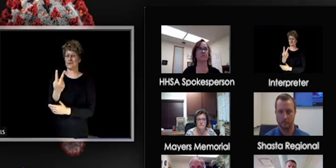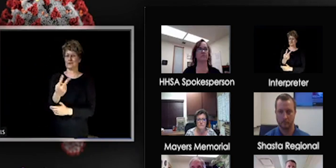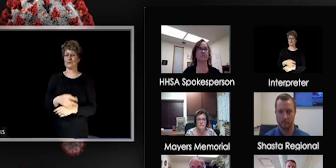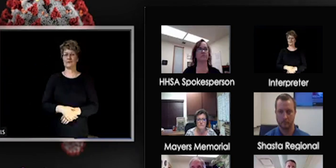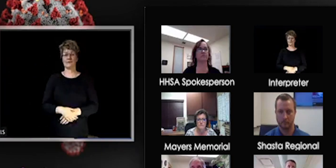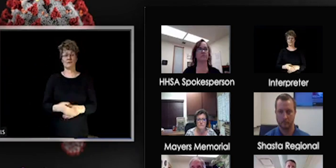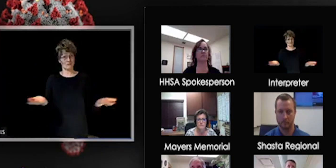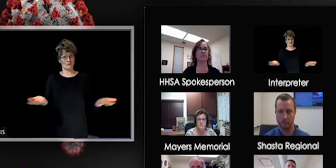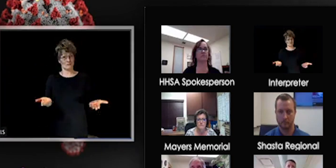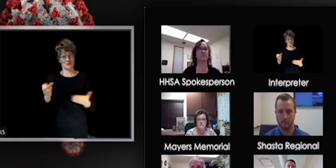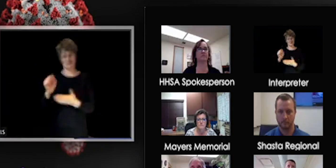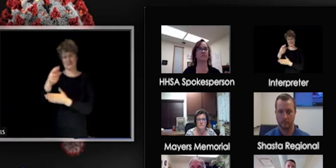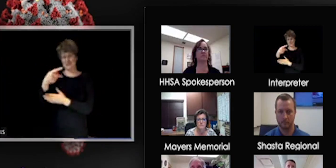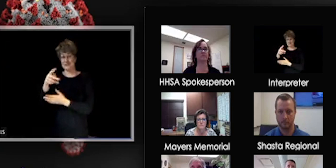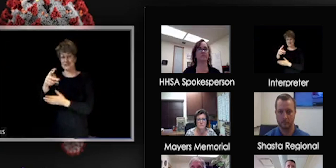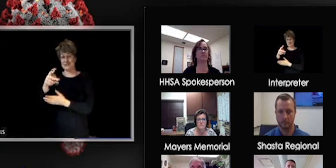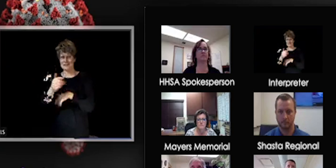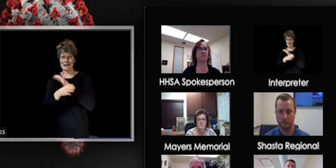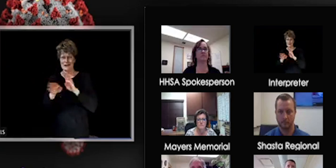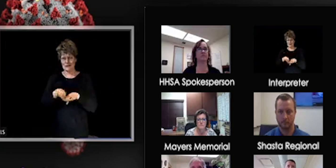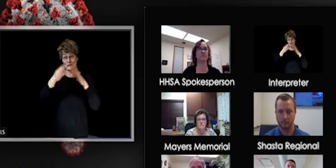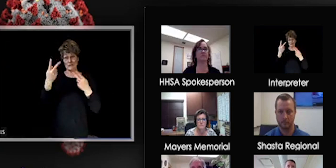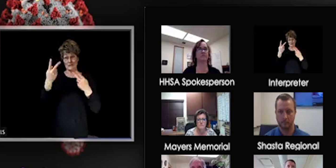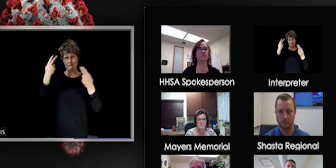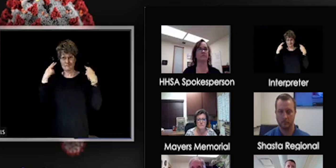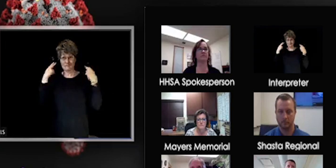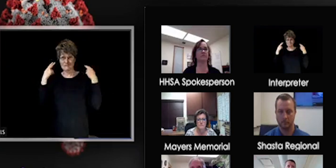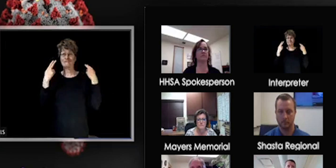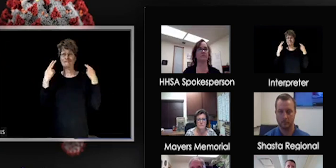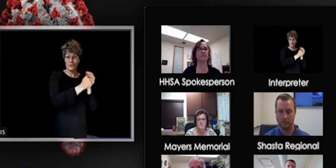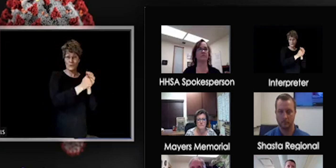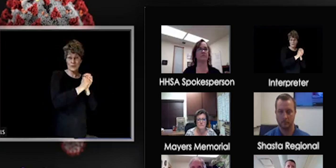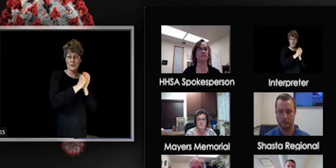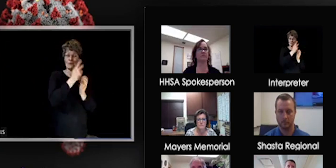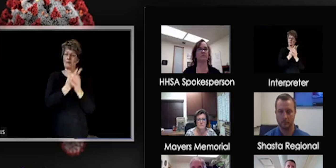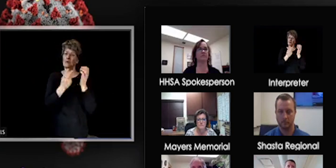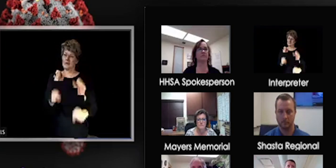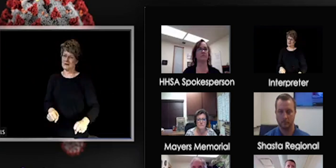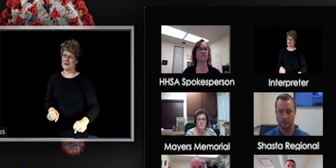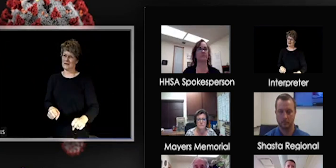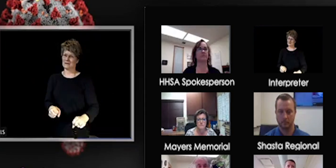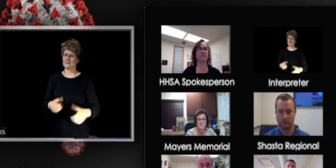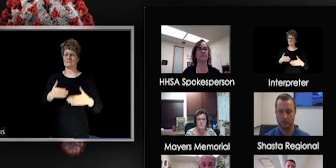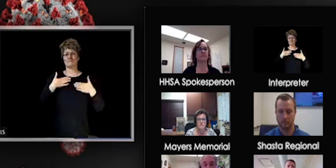one of those and we’re pleased about that. We’re happy to answer any questions. I will